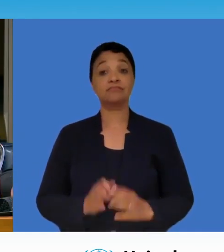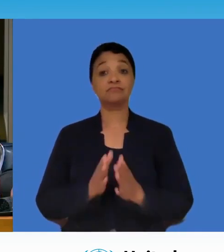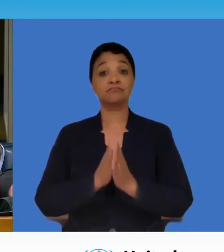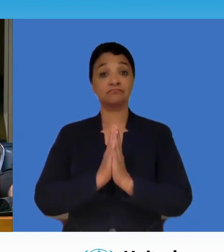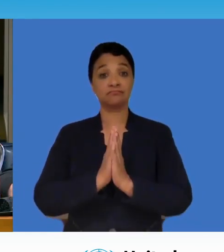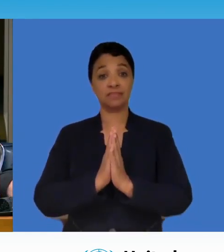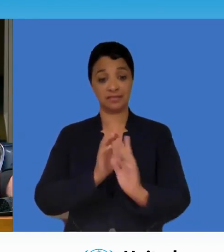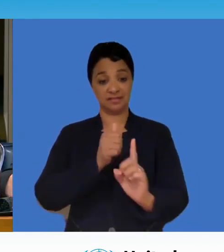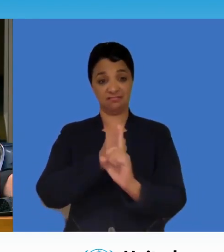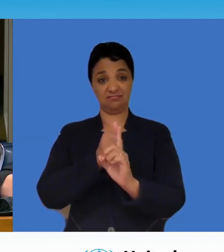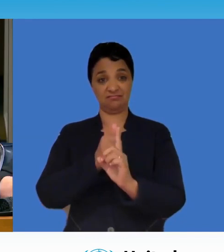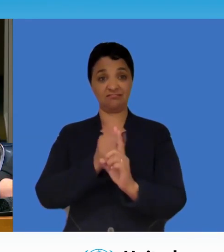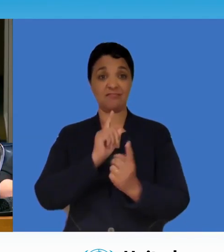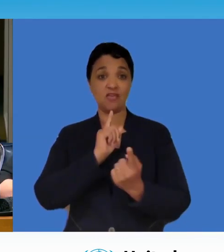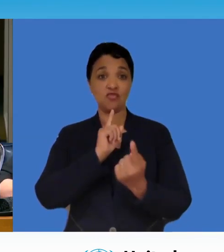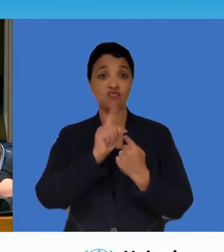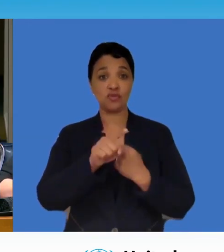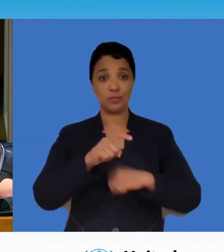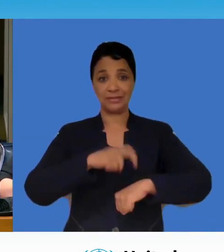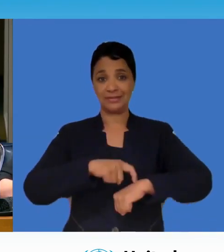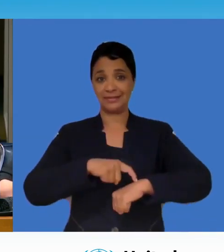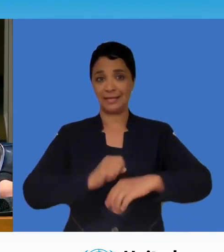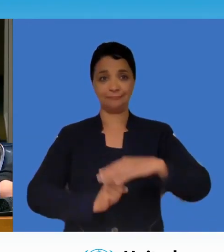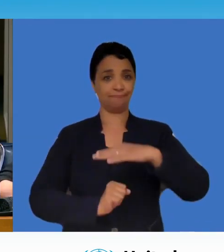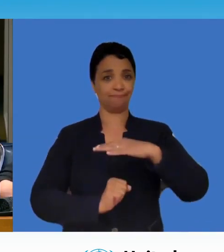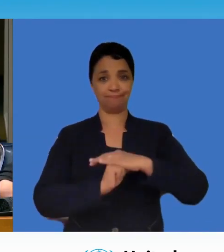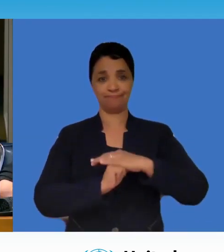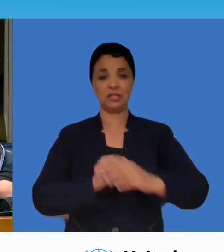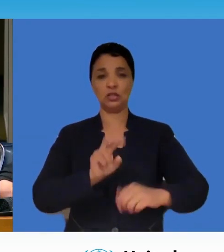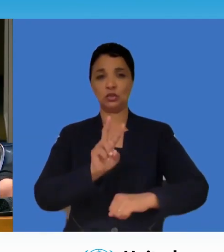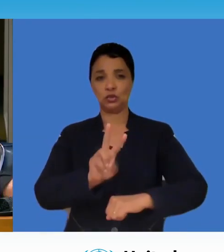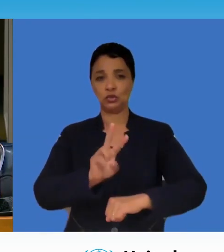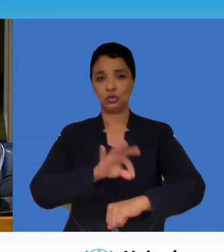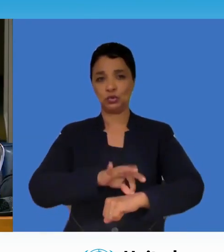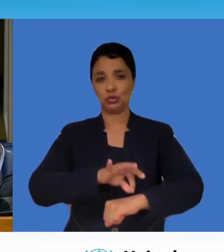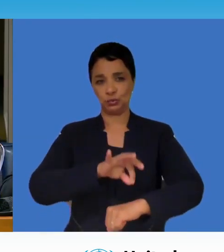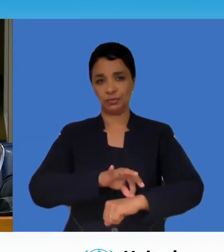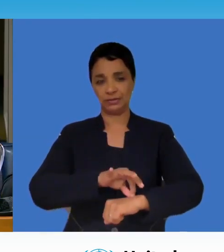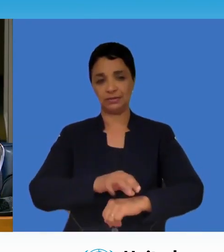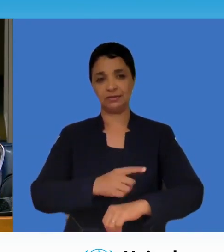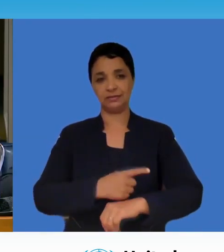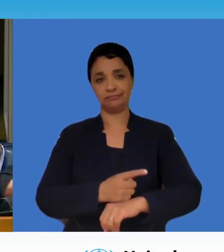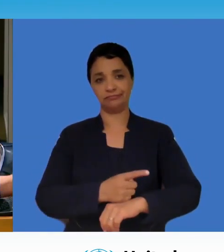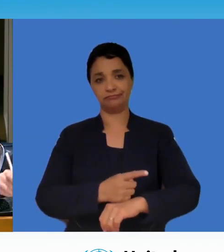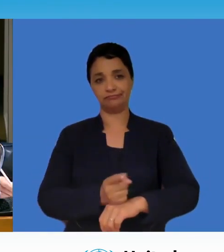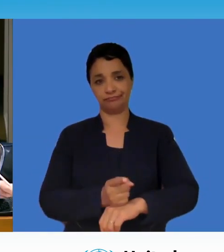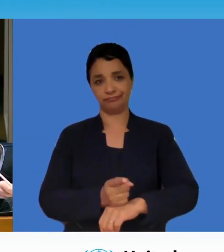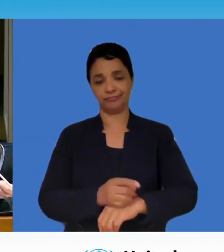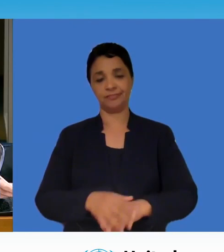we would kindly ask each panelist to limit their response to approximately two minutes on behalf of